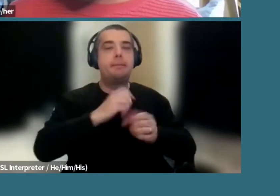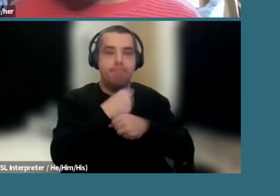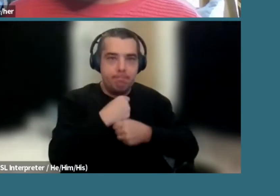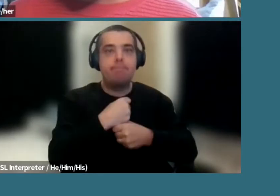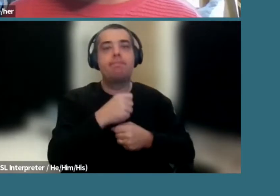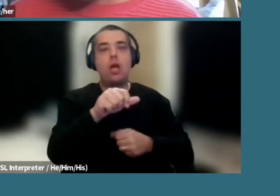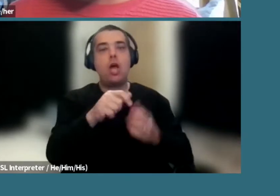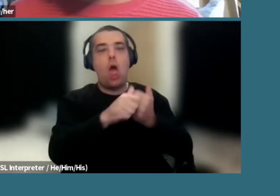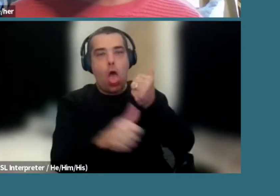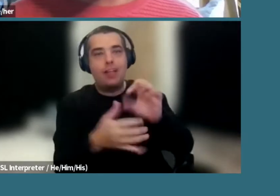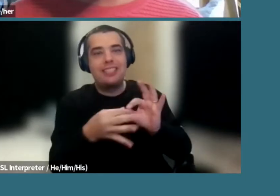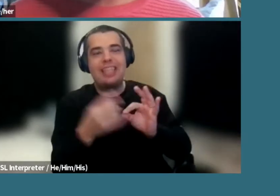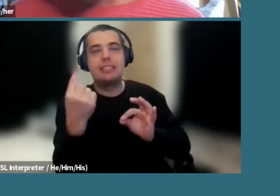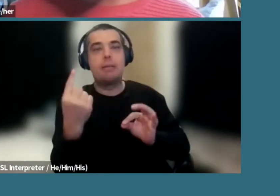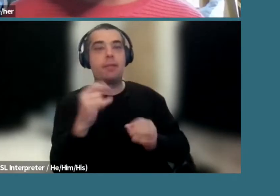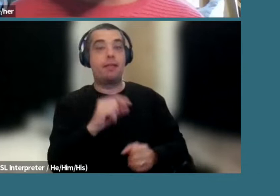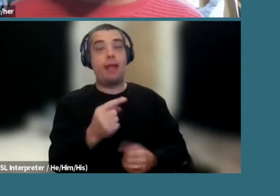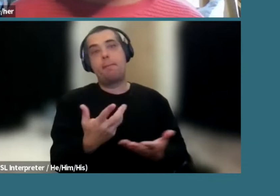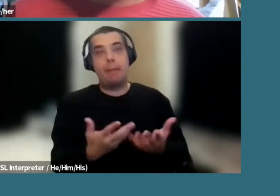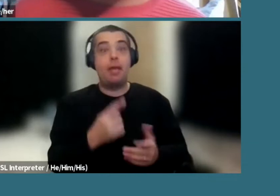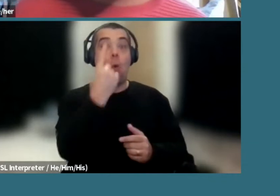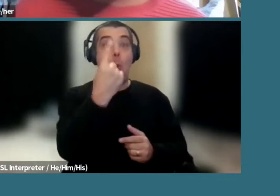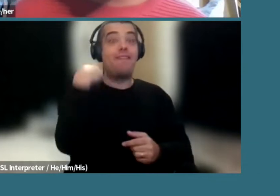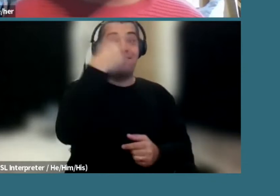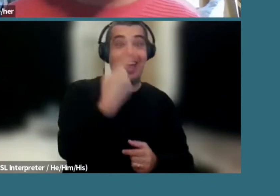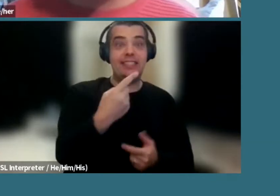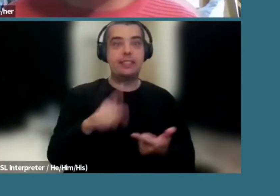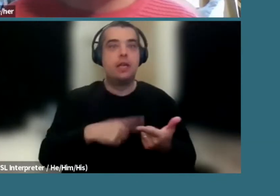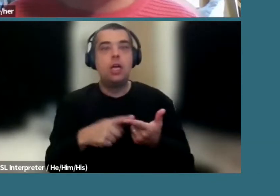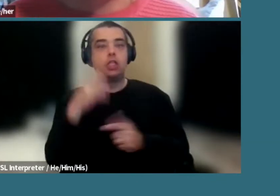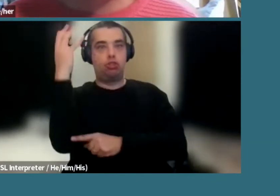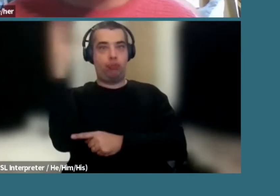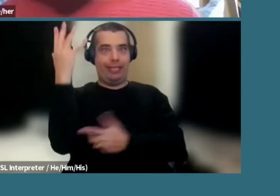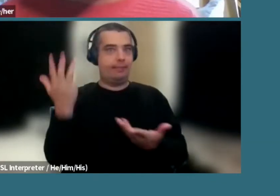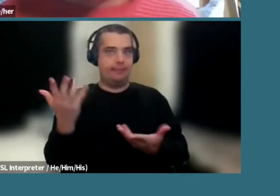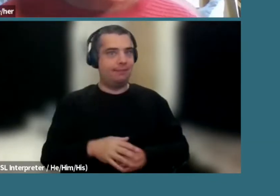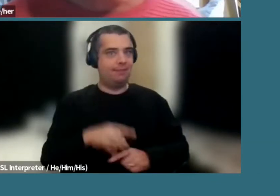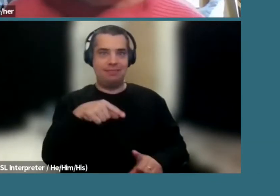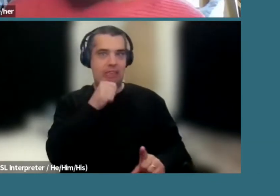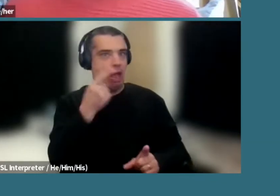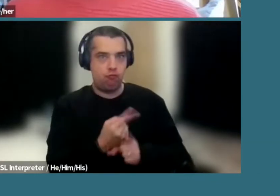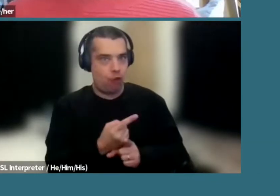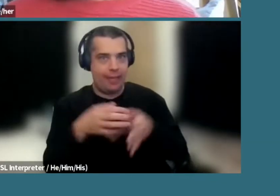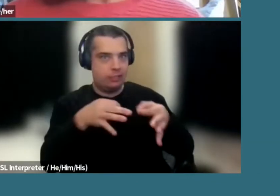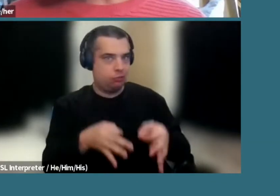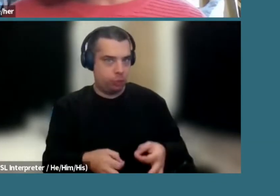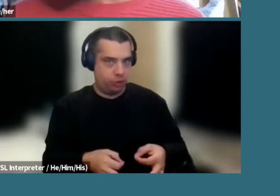which might be something like ‘one face’ or ‘a tree’. And a lot of times that's an incorrect description.